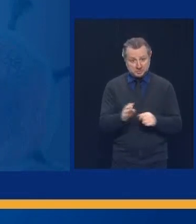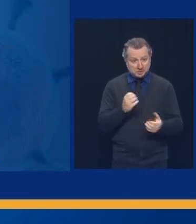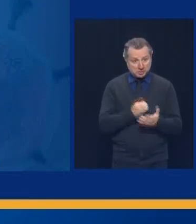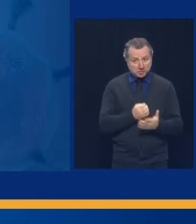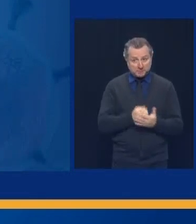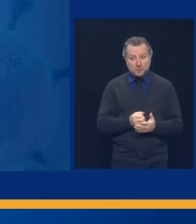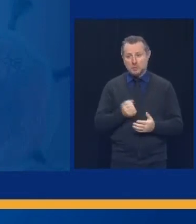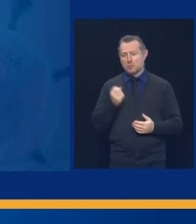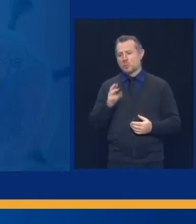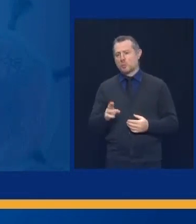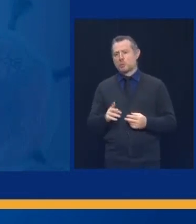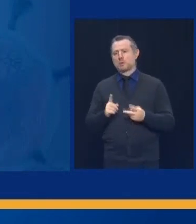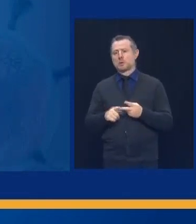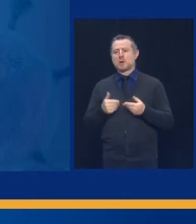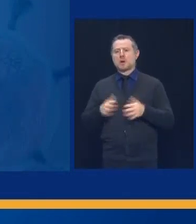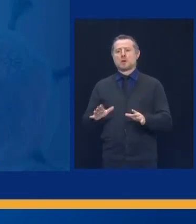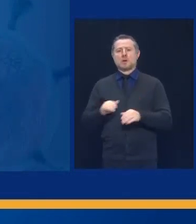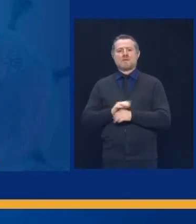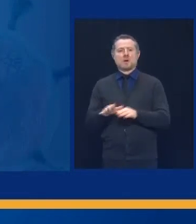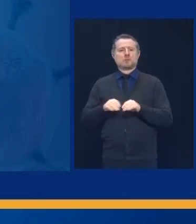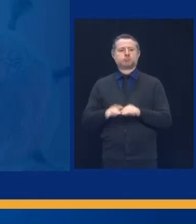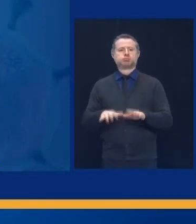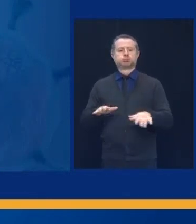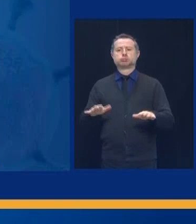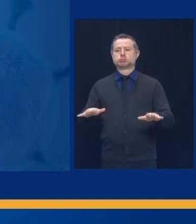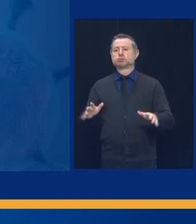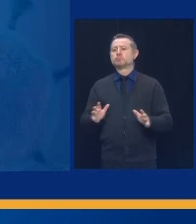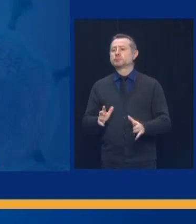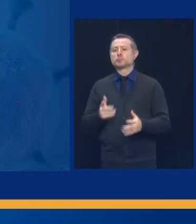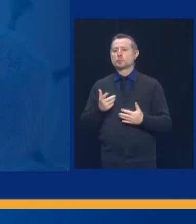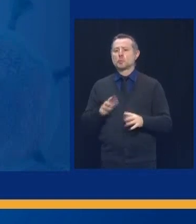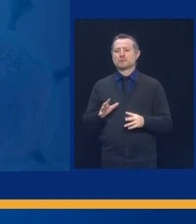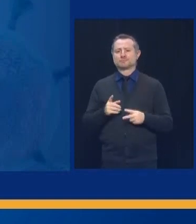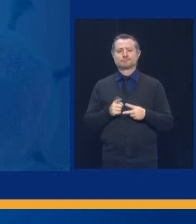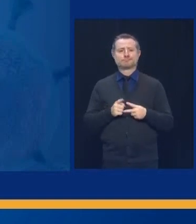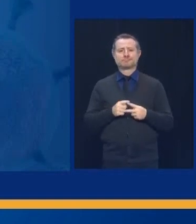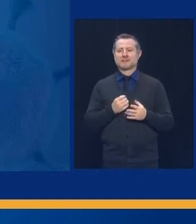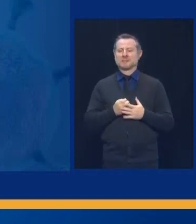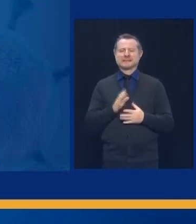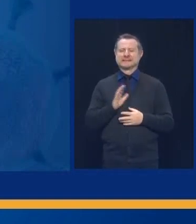WHAT THEY BELIEVED. EITHER WE HAVE TO CLOSE DOWN THE ECONOMY, OR WE HAVE TO LET THE